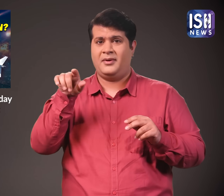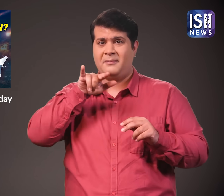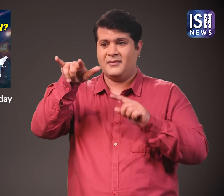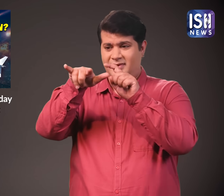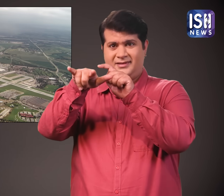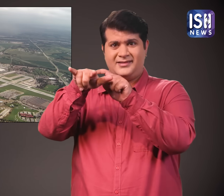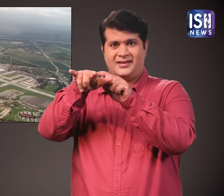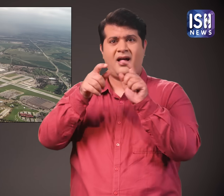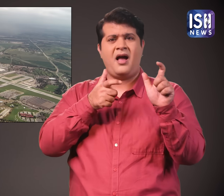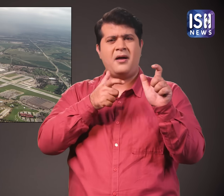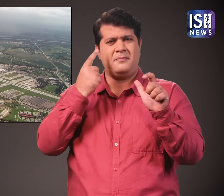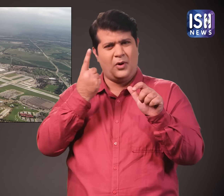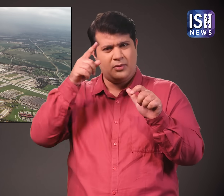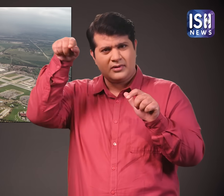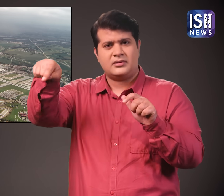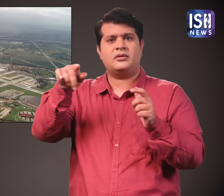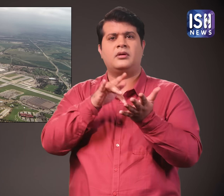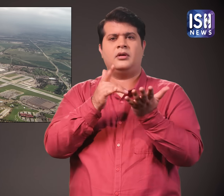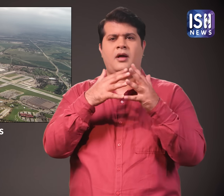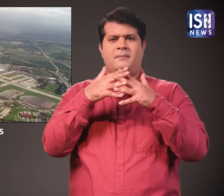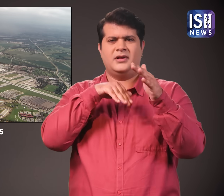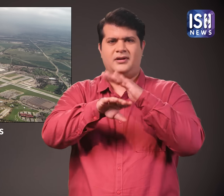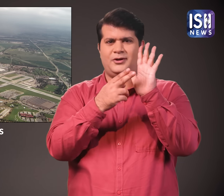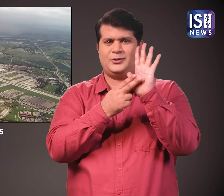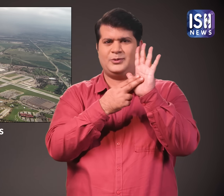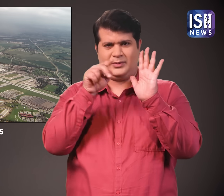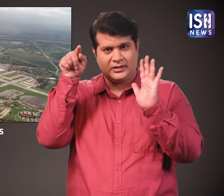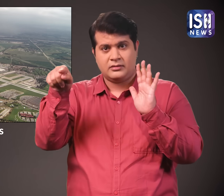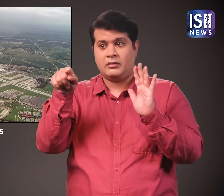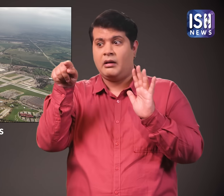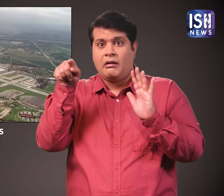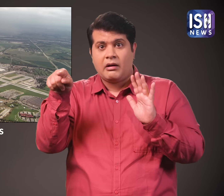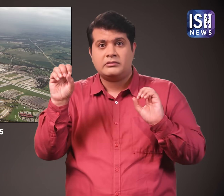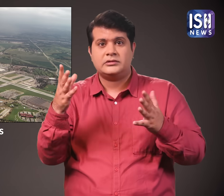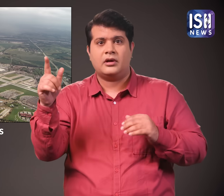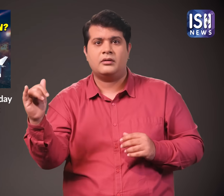The plane departed from its home at Offutt Air Force Base in Nebraska, US